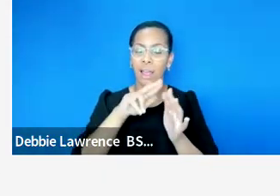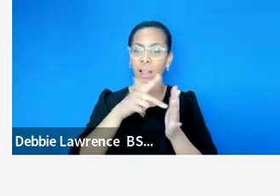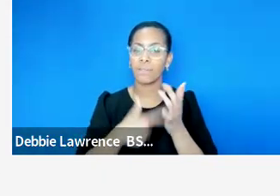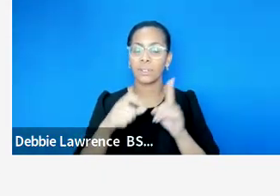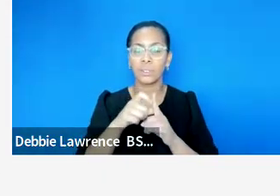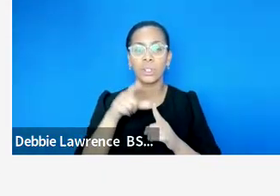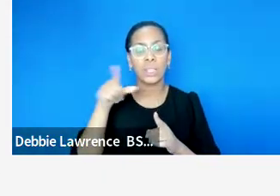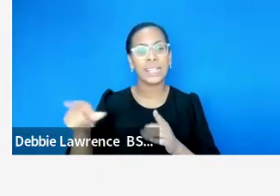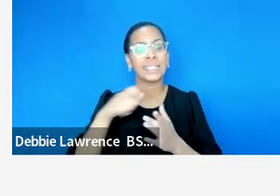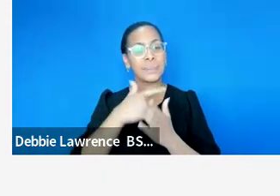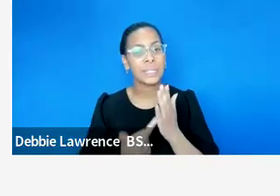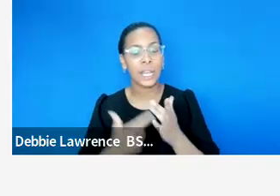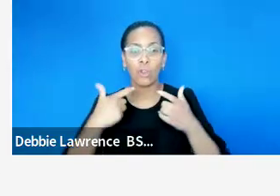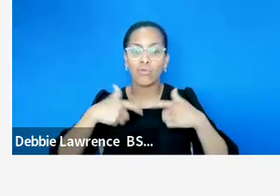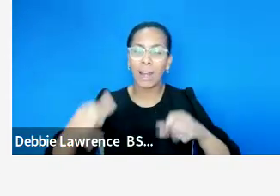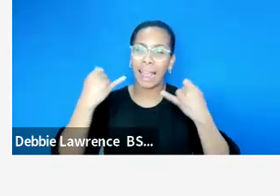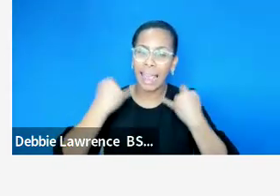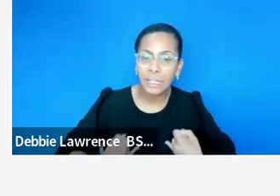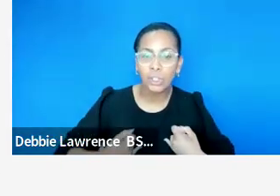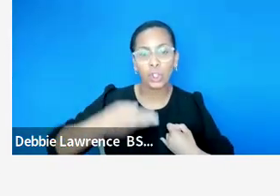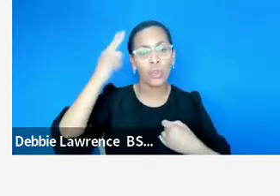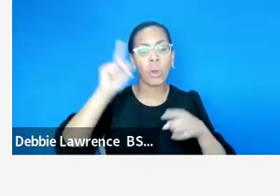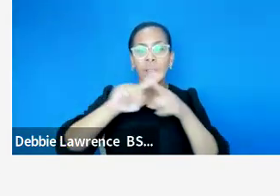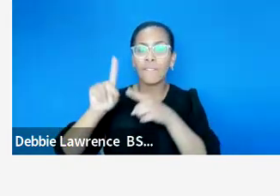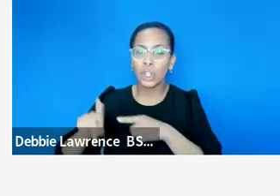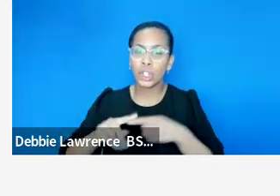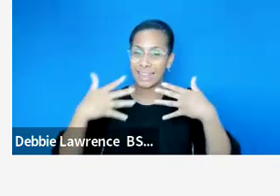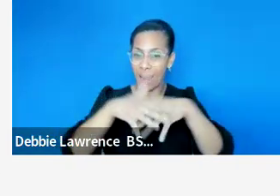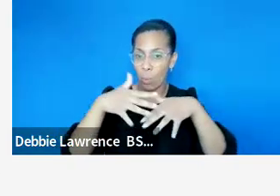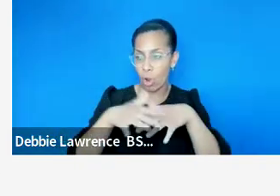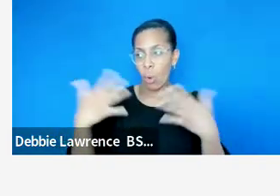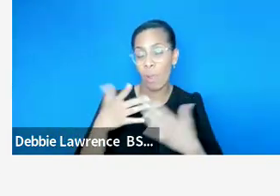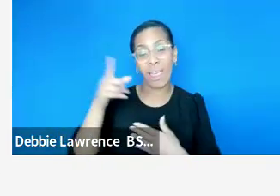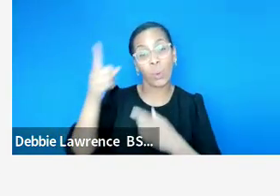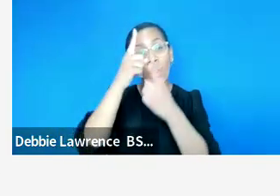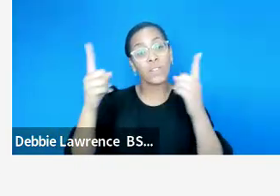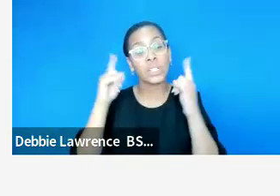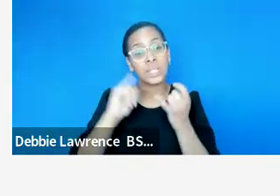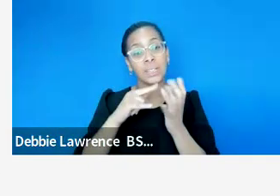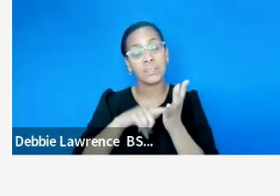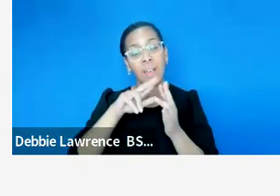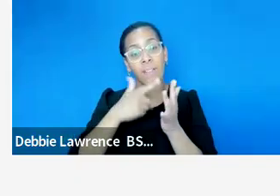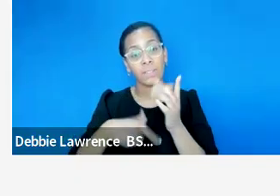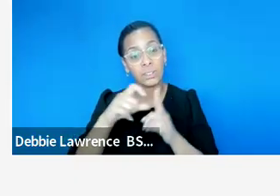and neurodivergent colleague network at the University of Salford, and we push for inclusive policy